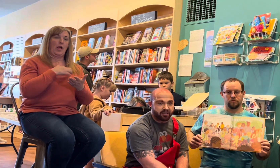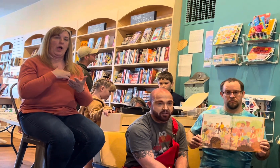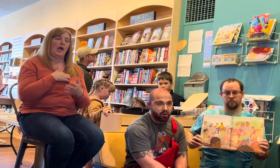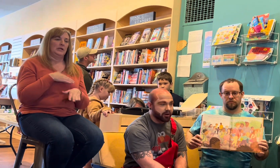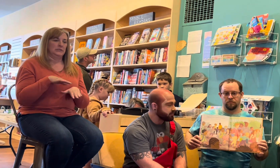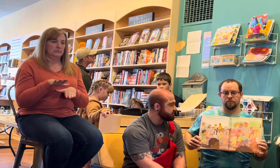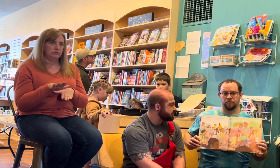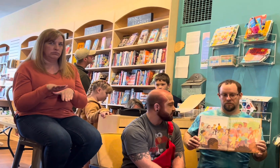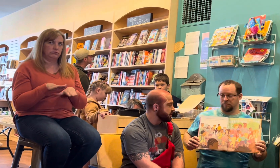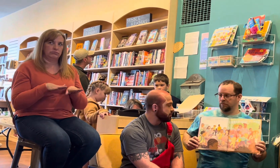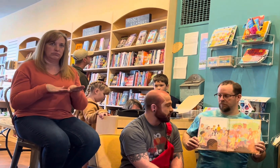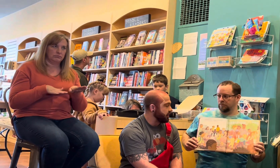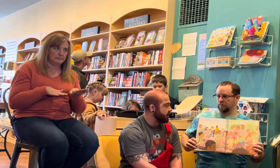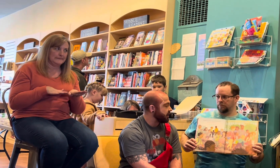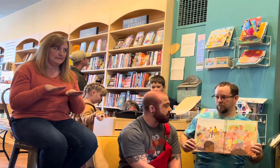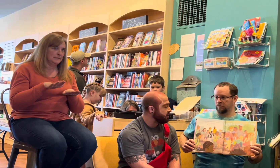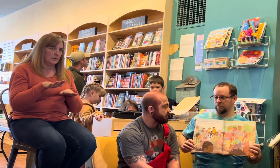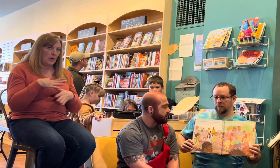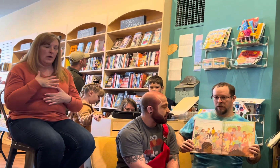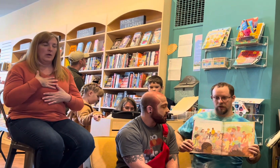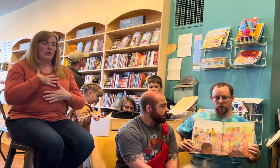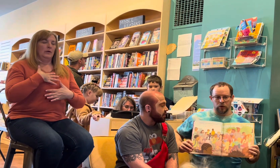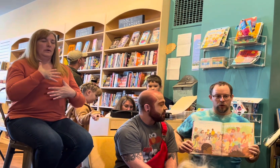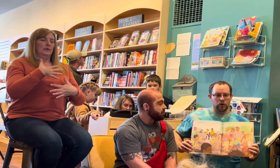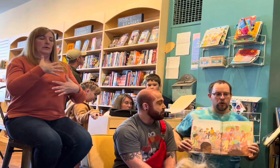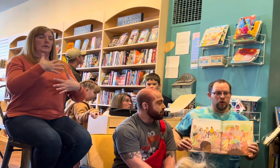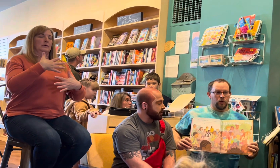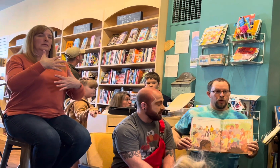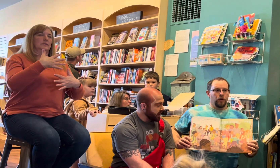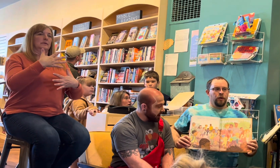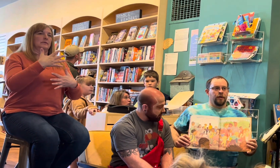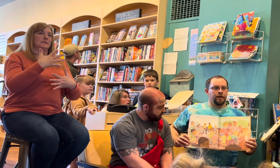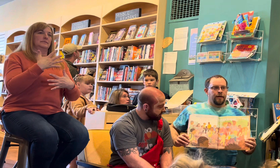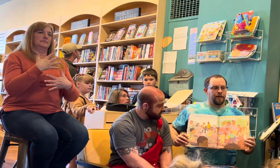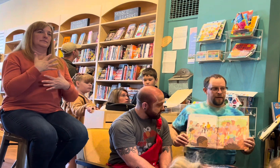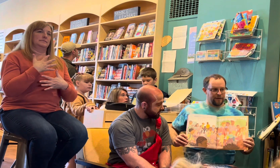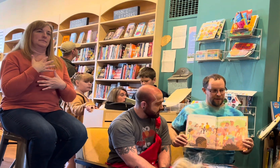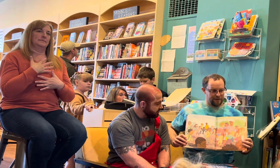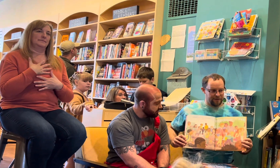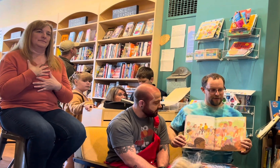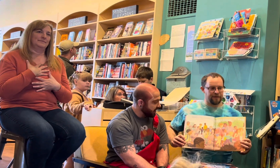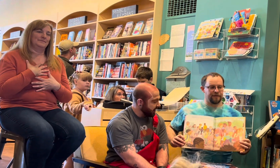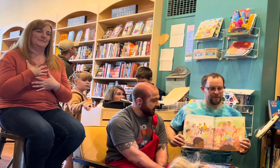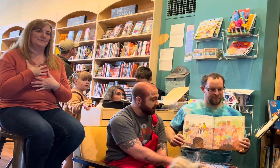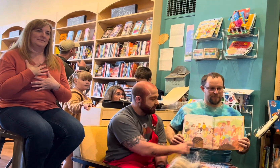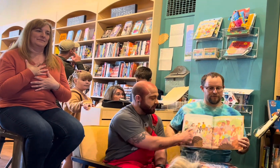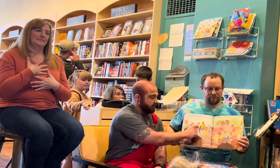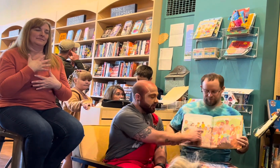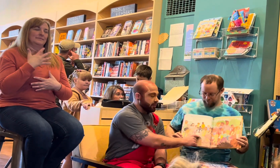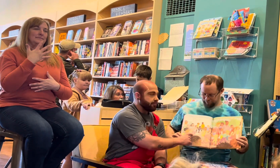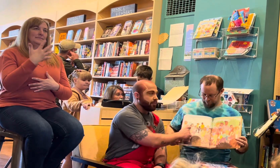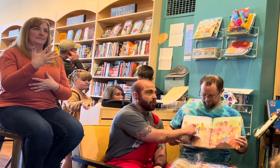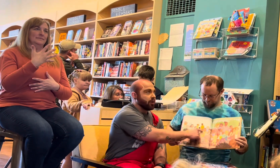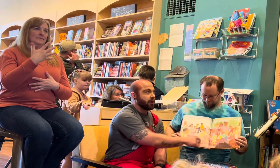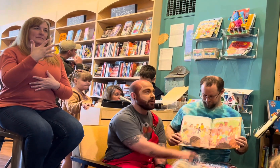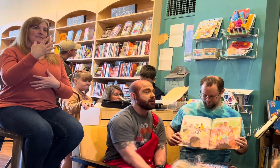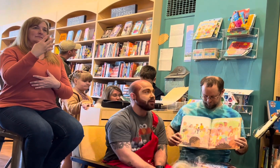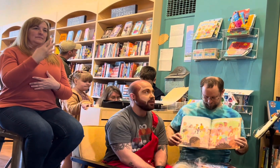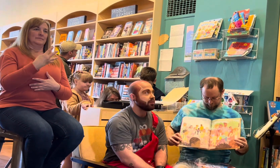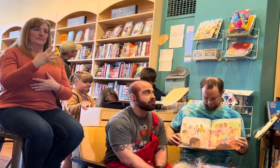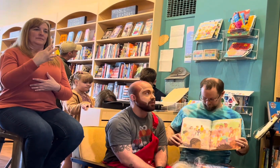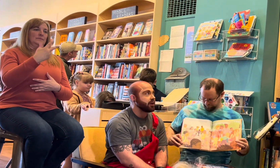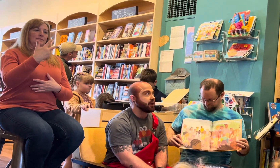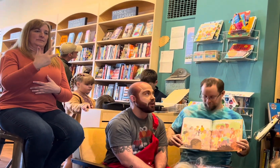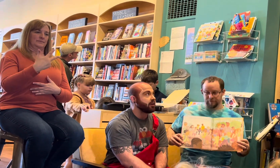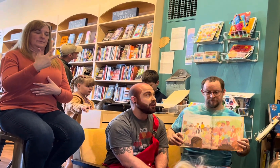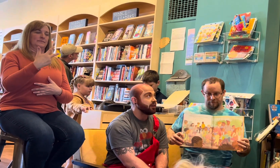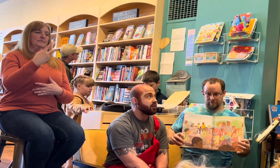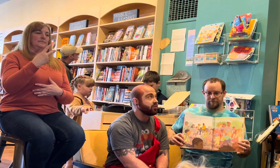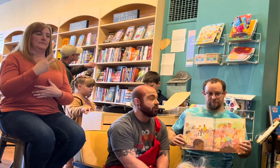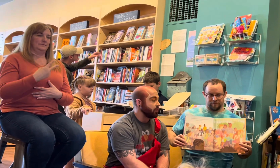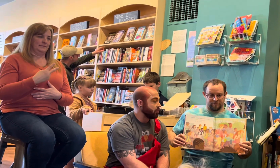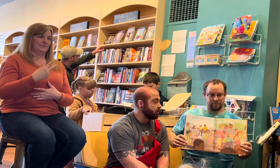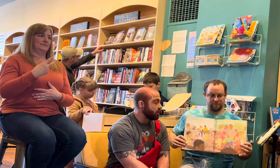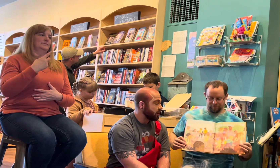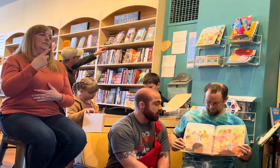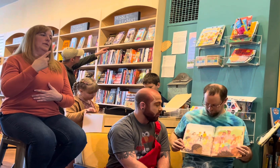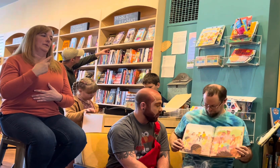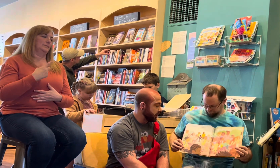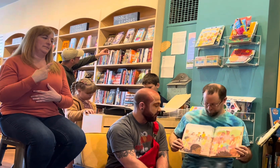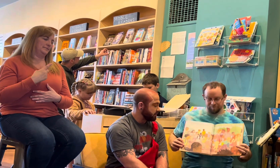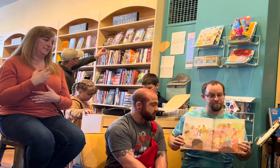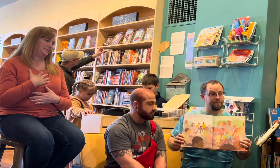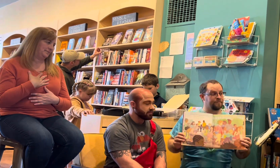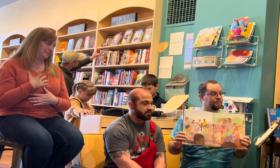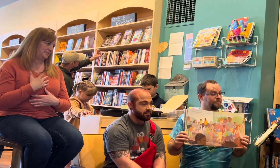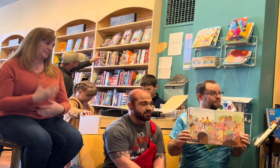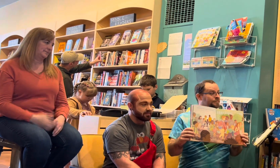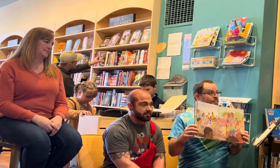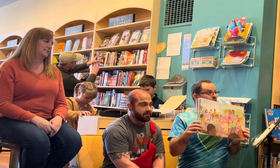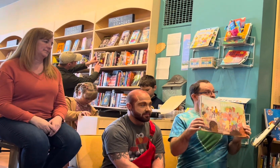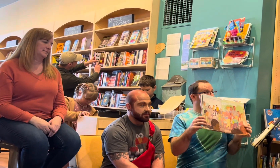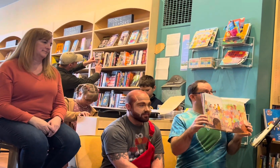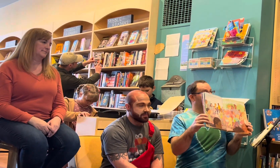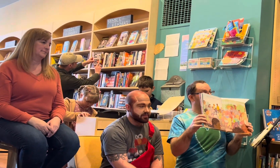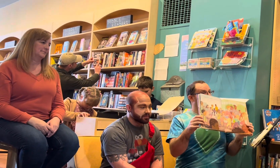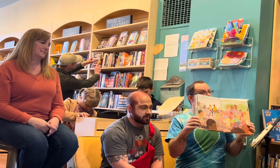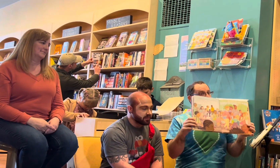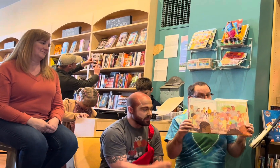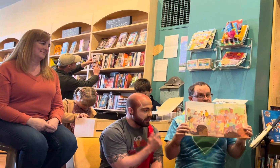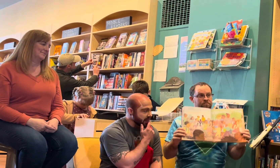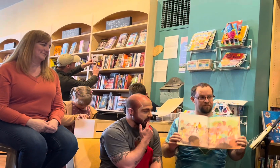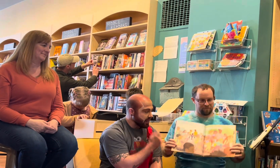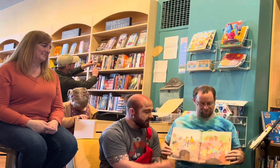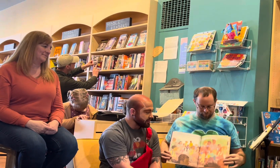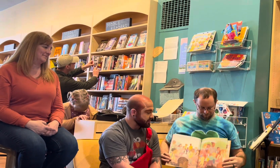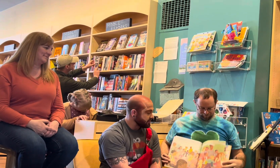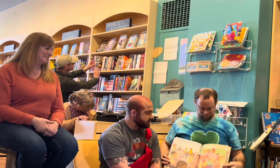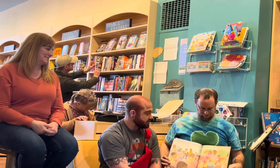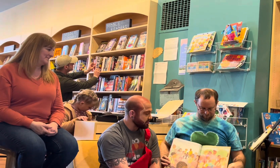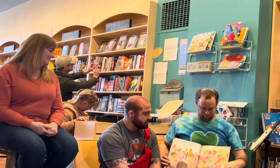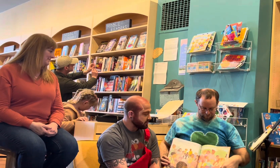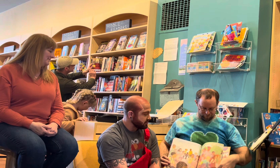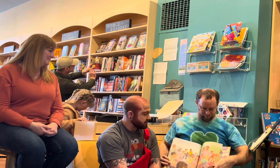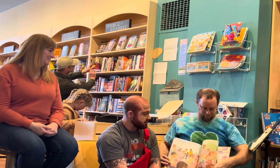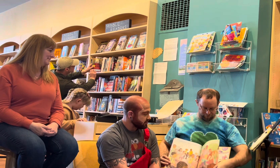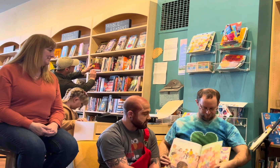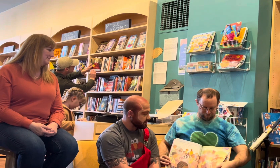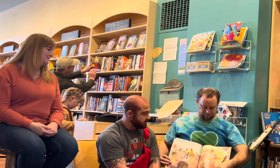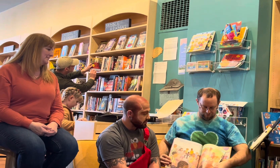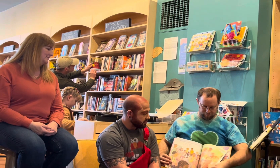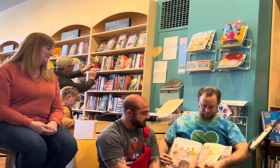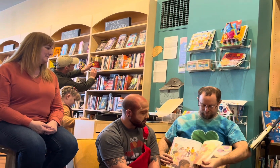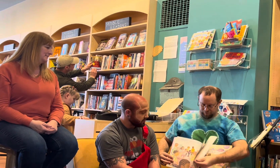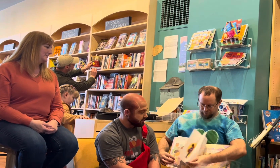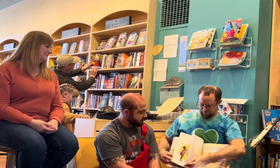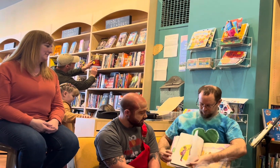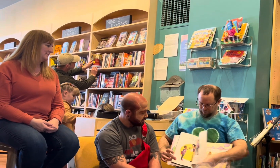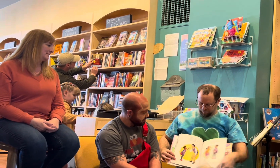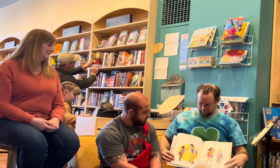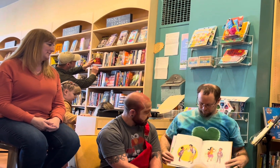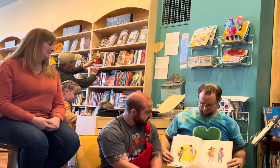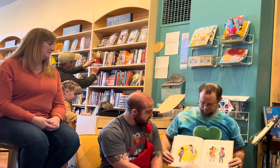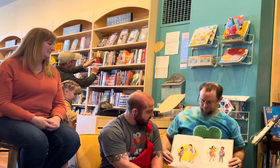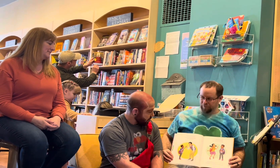the door. Breathe In, Breathe Out. 5 - 4 - 3 - 2 - 1.